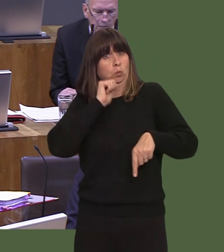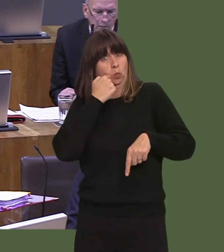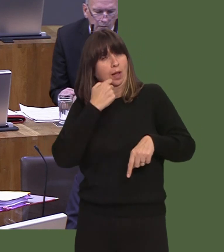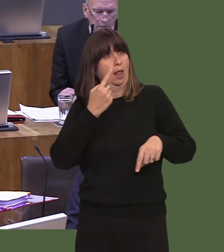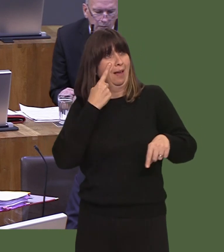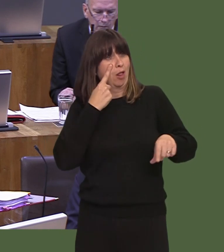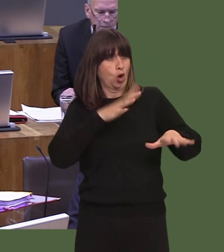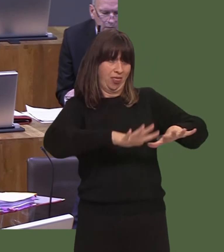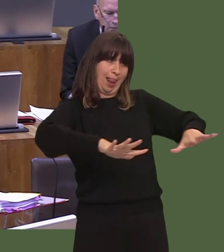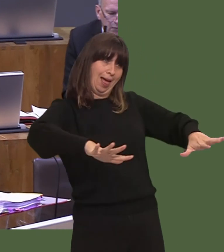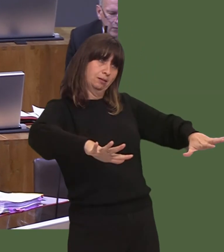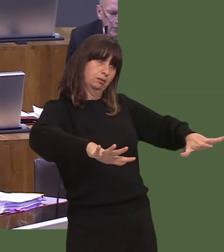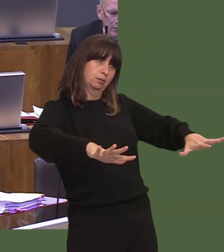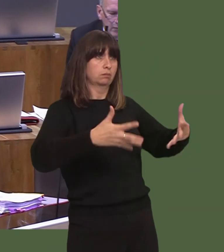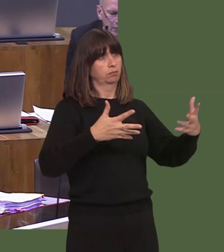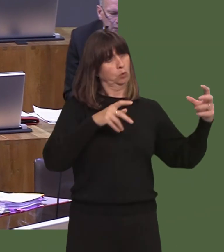ground with the grid about the project itself.